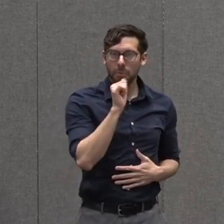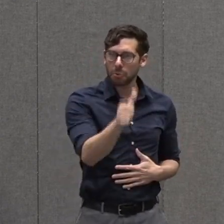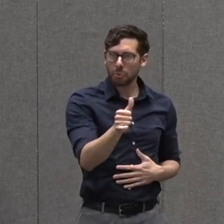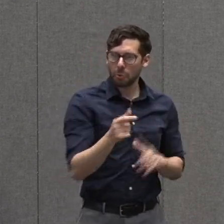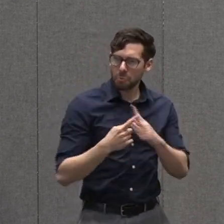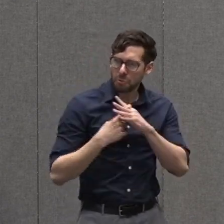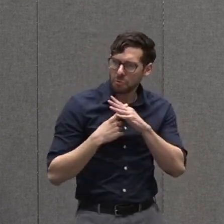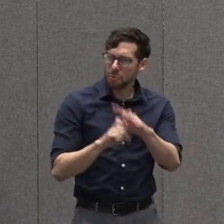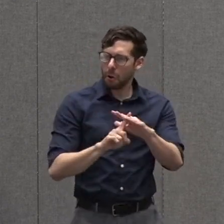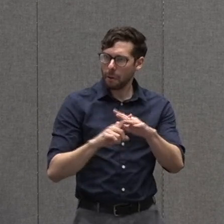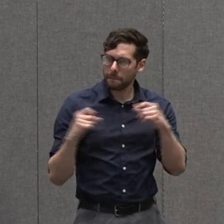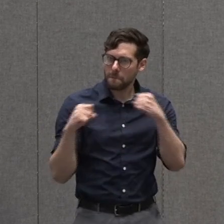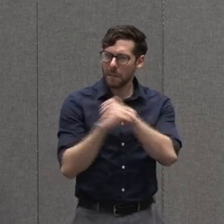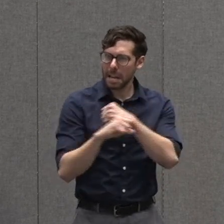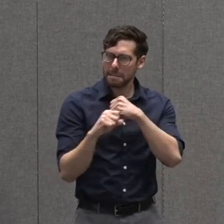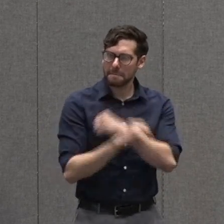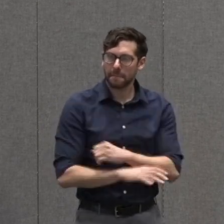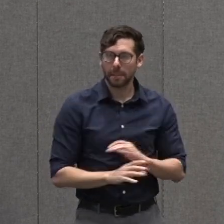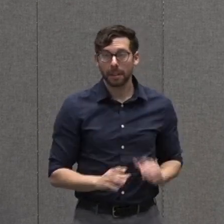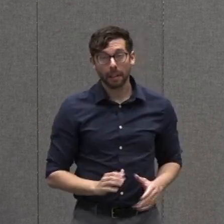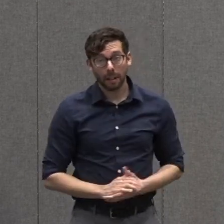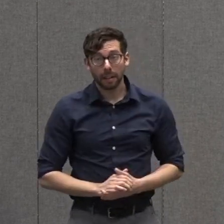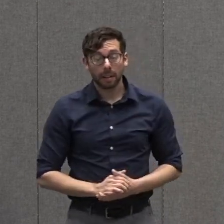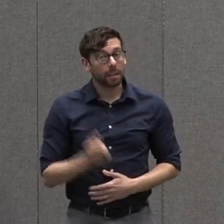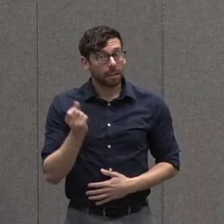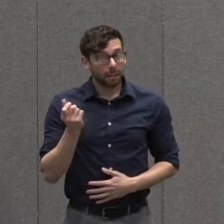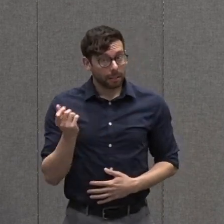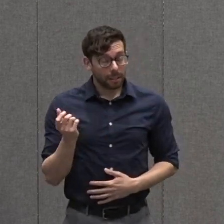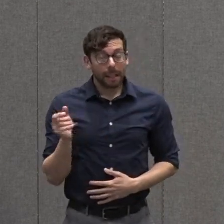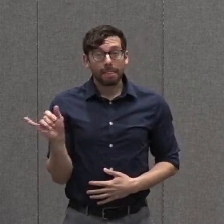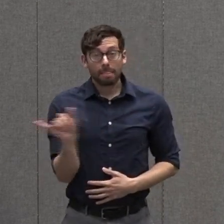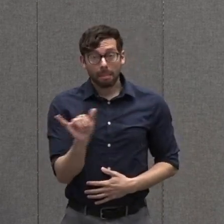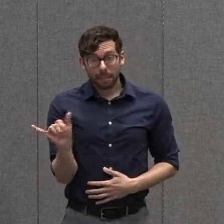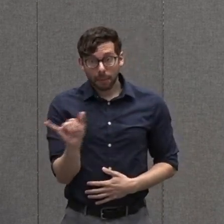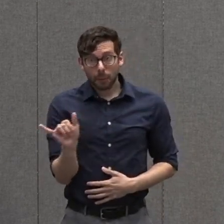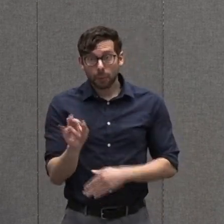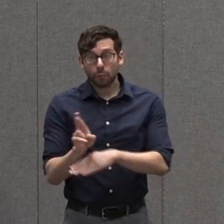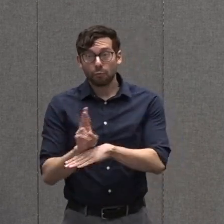But like a rattlesnake, early Americans thought that this made a good symbol.